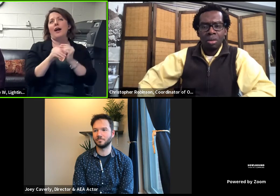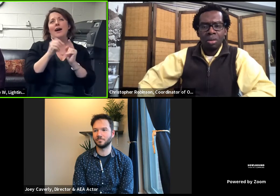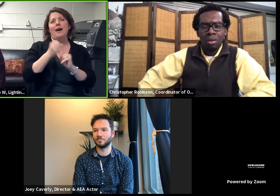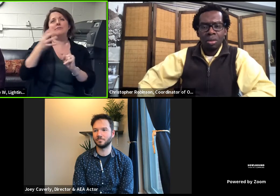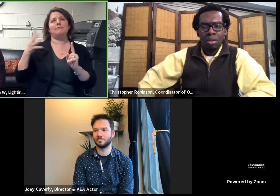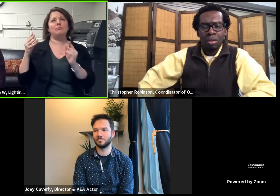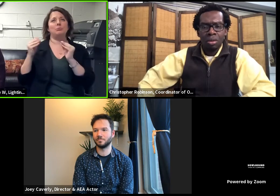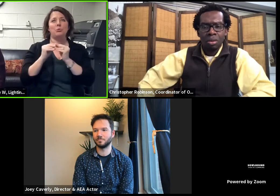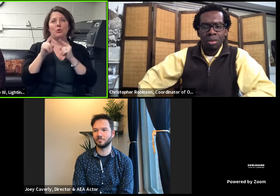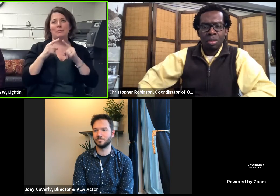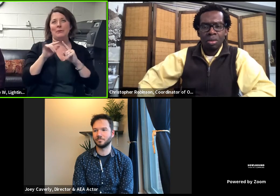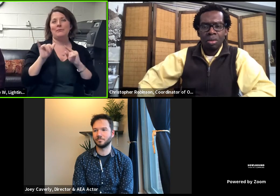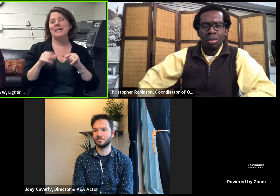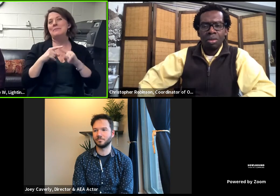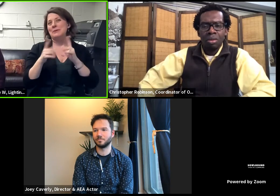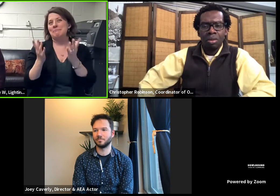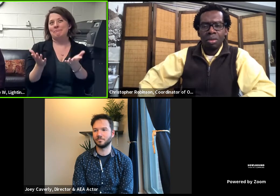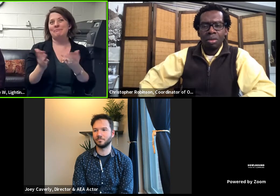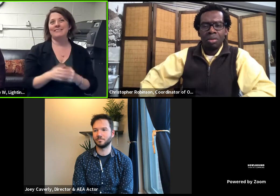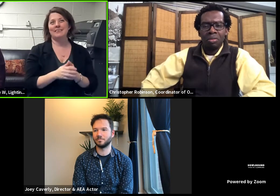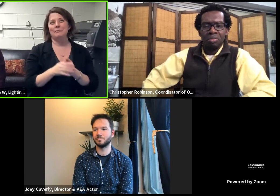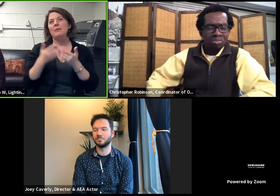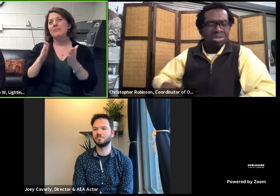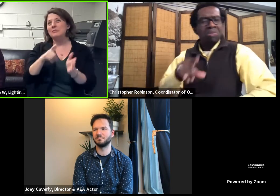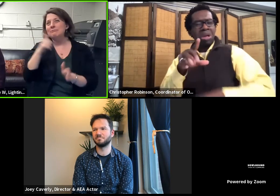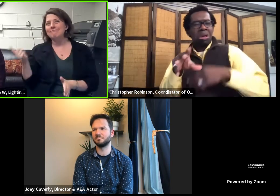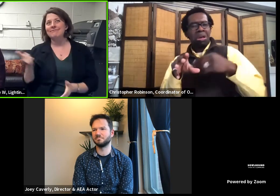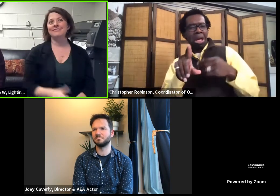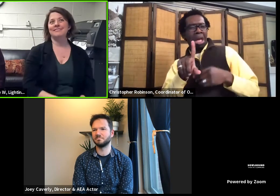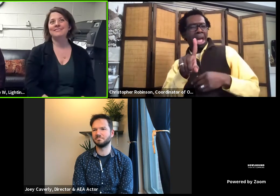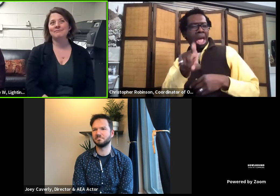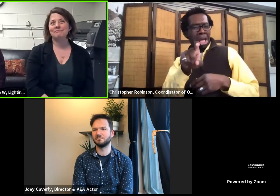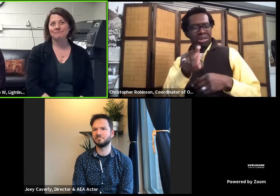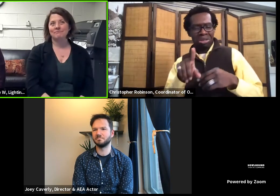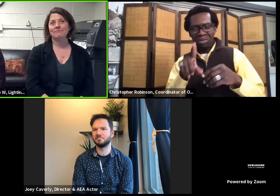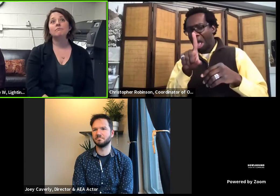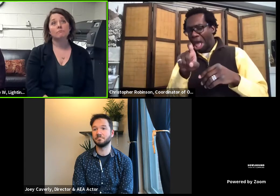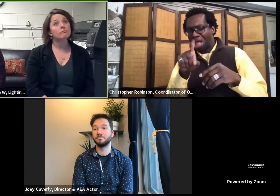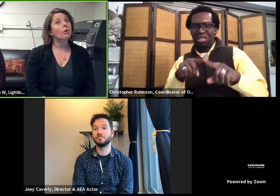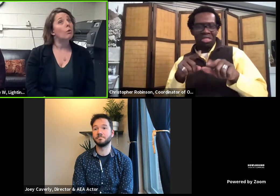be a little smoother. And I could talk a lot more about that, but I'll let someone else take a turn.